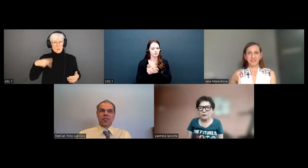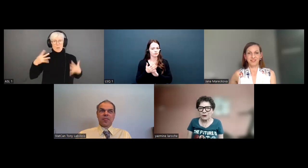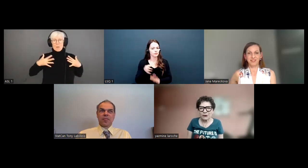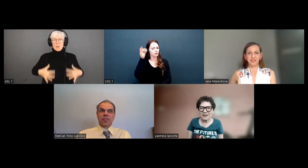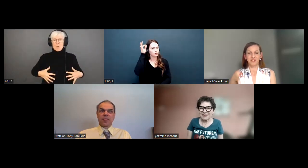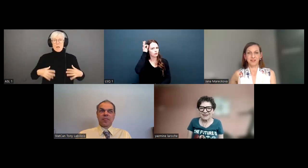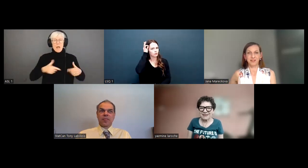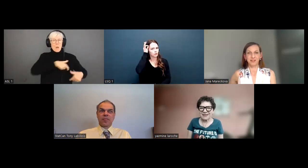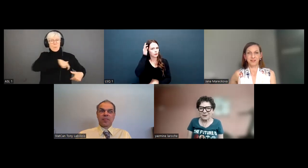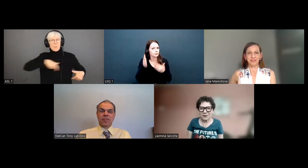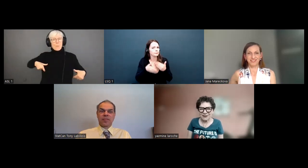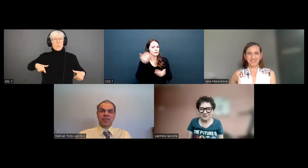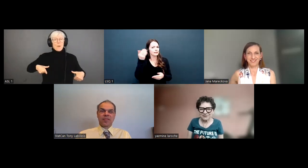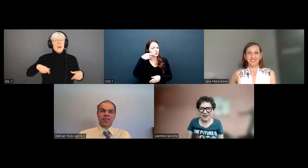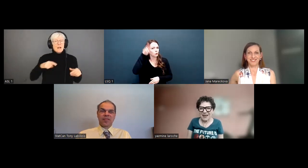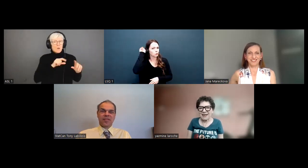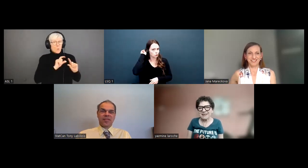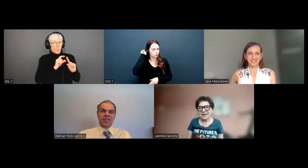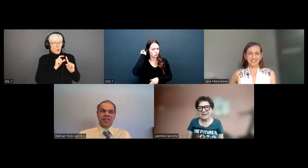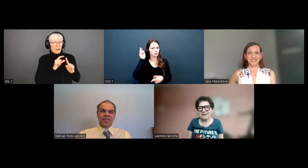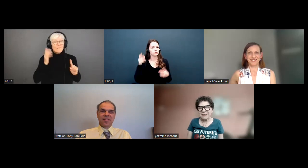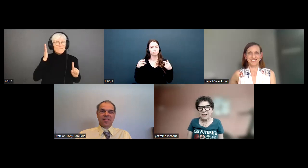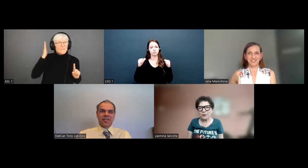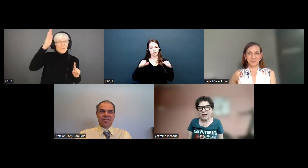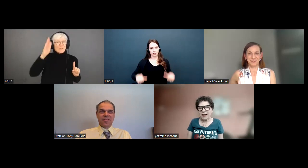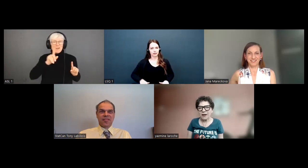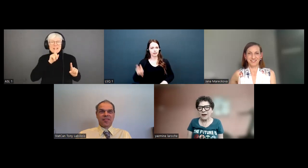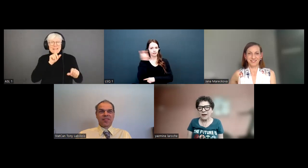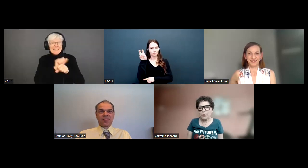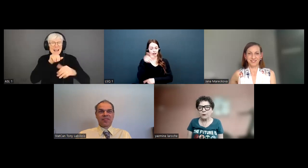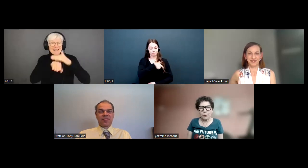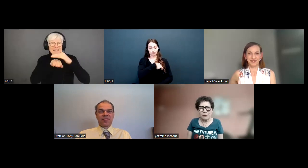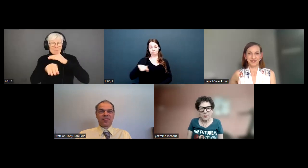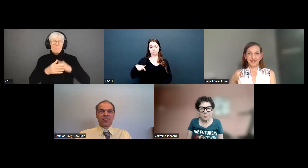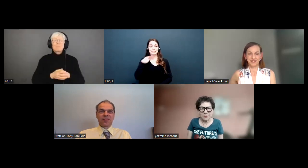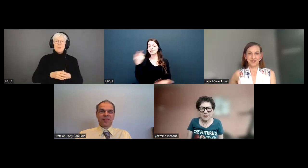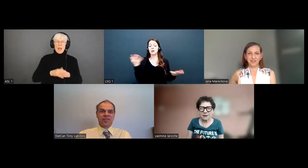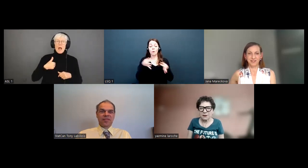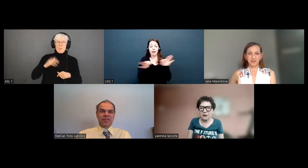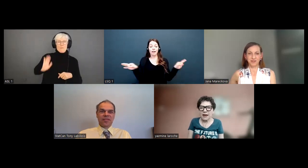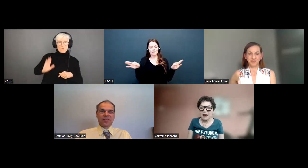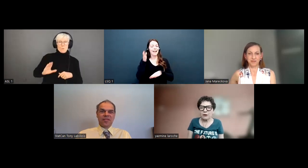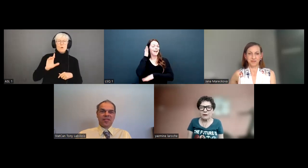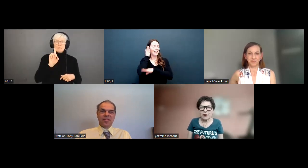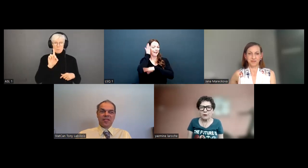future is accessible." And as Jana said, I'm a former Deputy Minister, having retired from